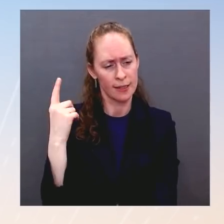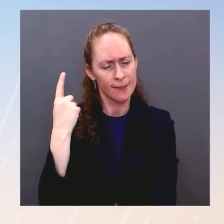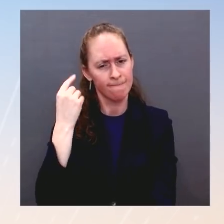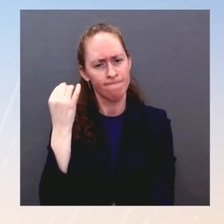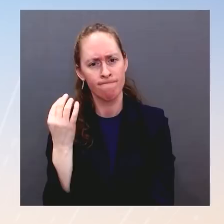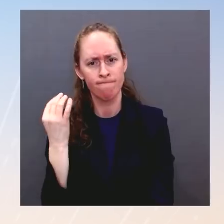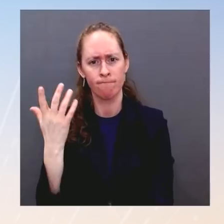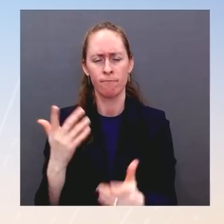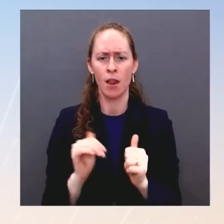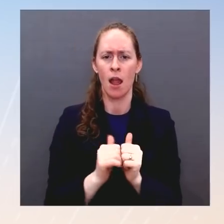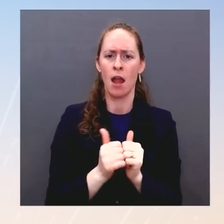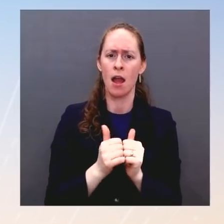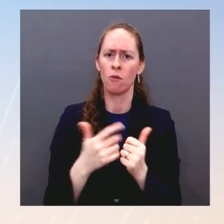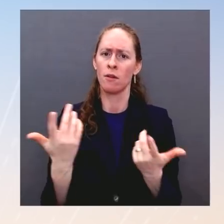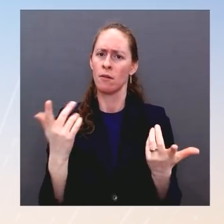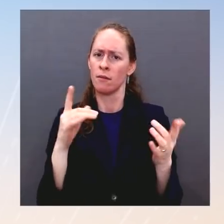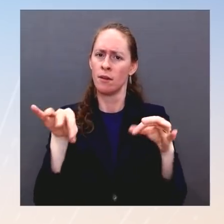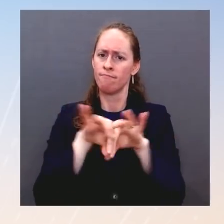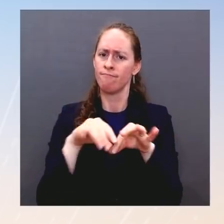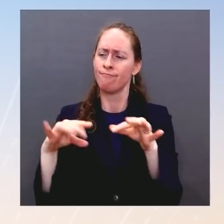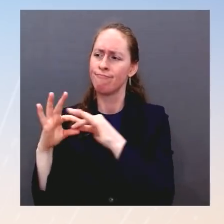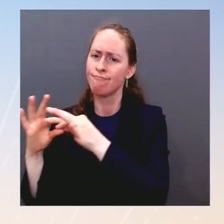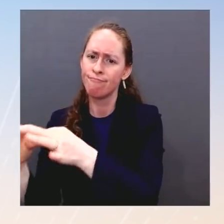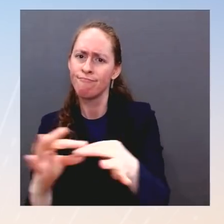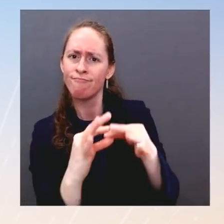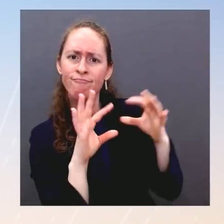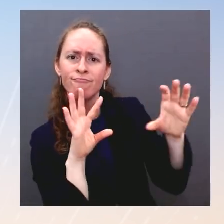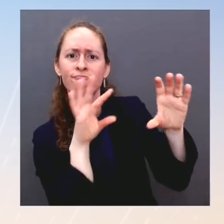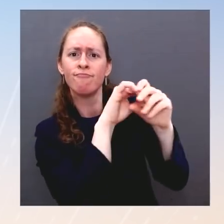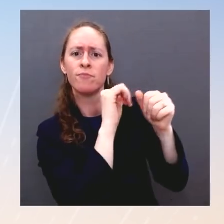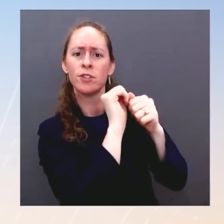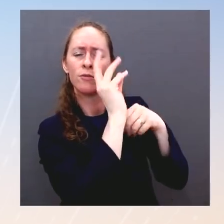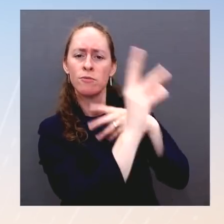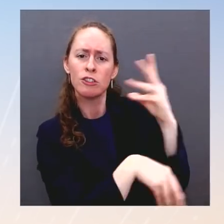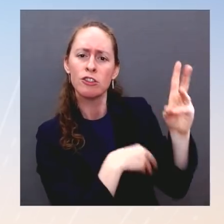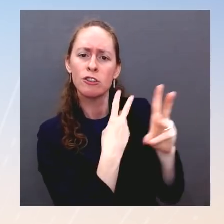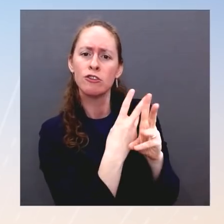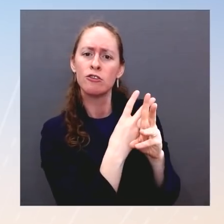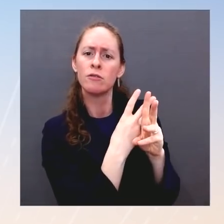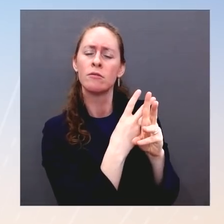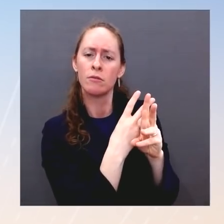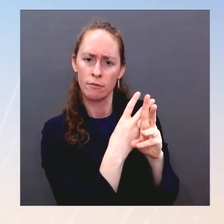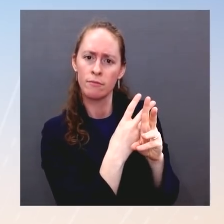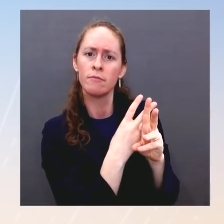could trust the word and the commitments of the United States. And what you have seen, over the last few months,